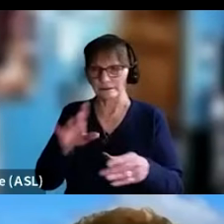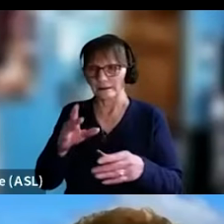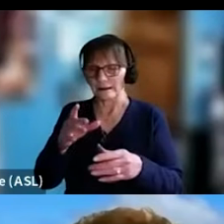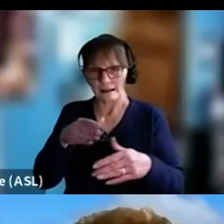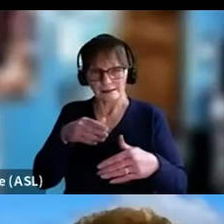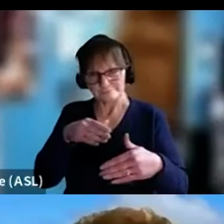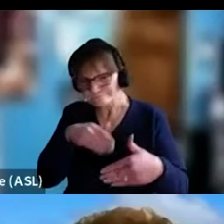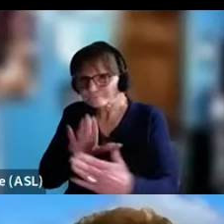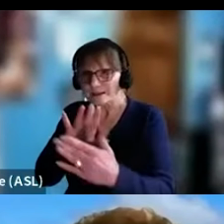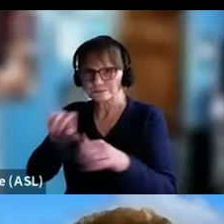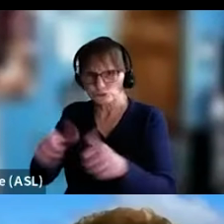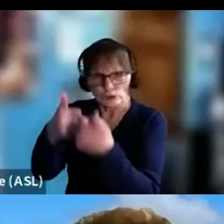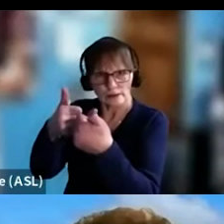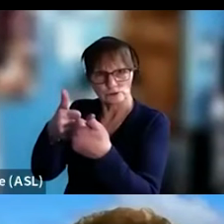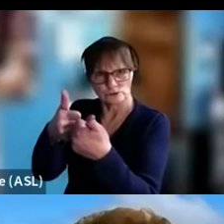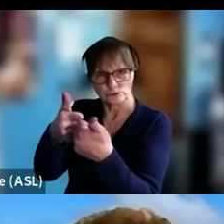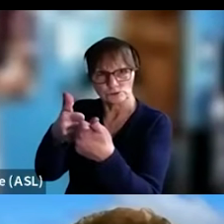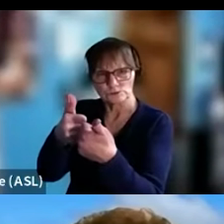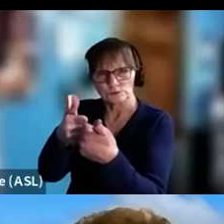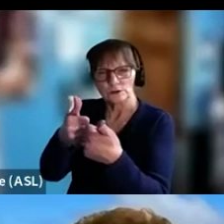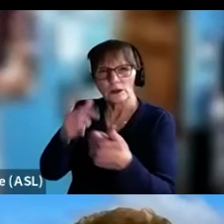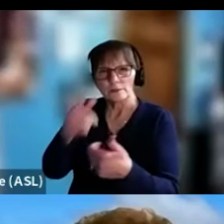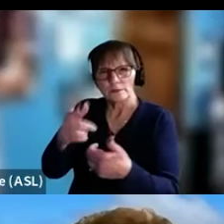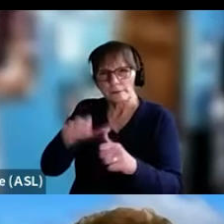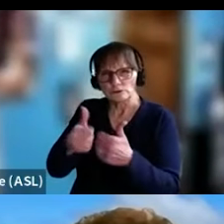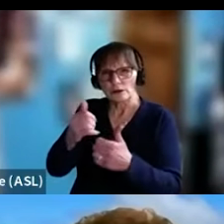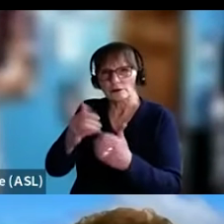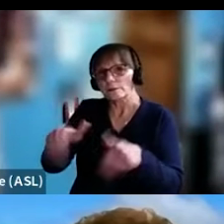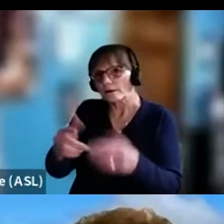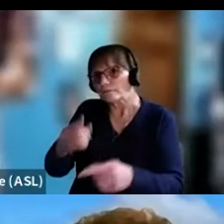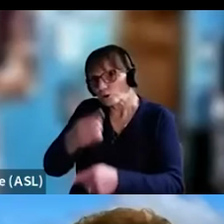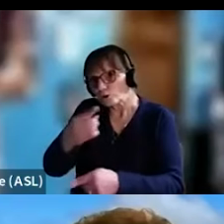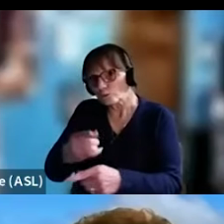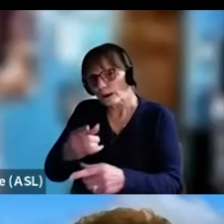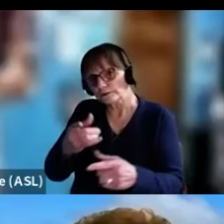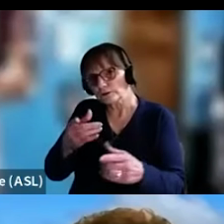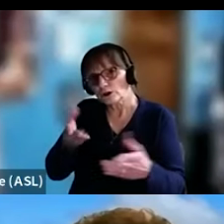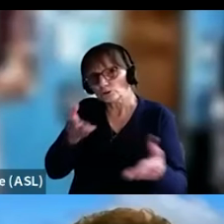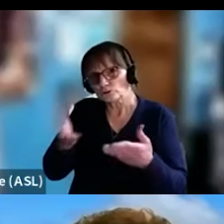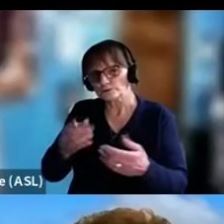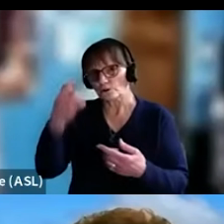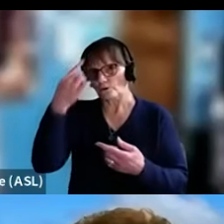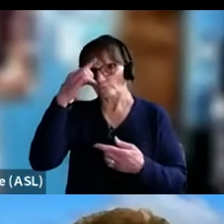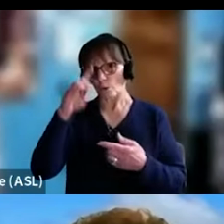and can be really challenging to provide the right services in housing. But I just wanted to, Caitlin,